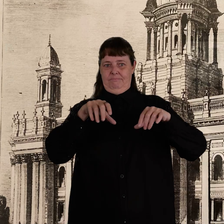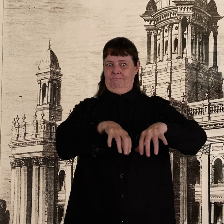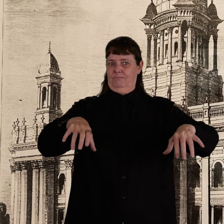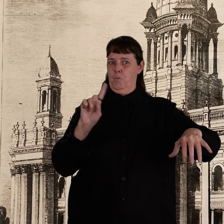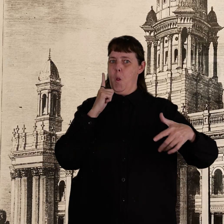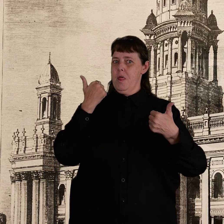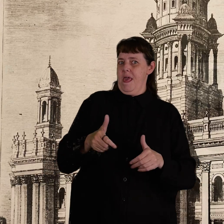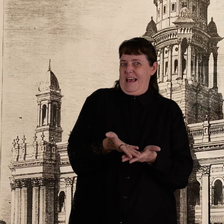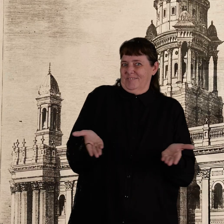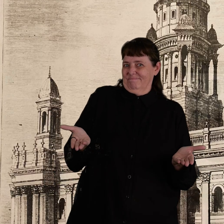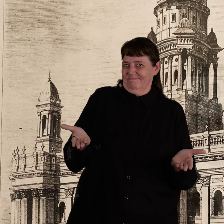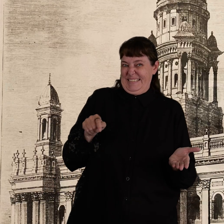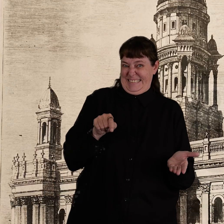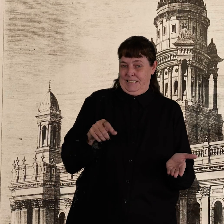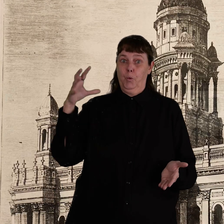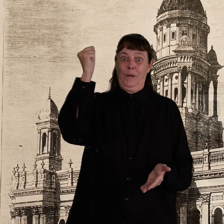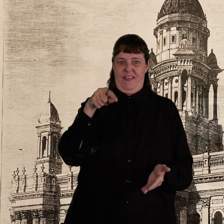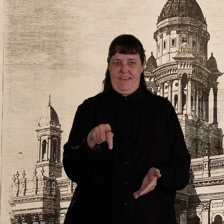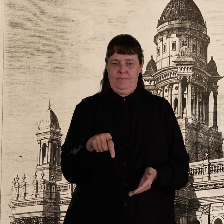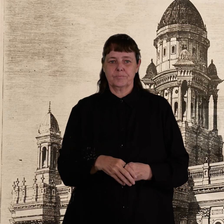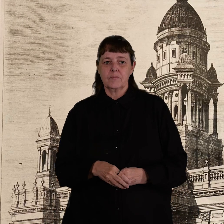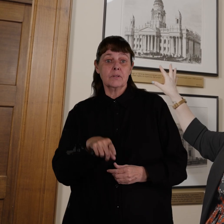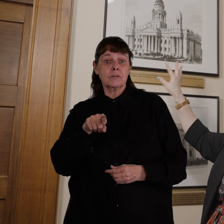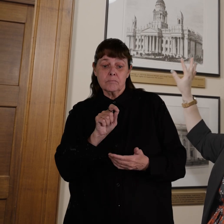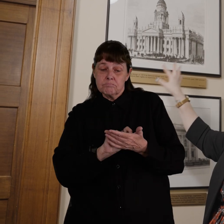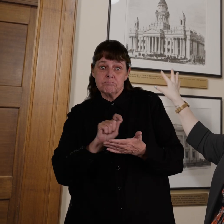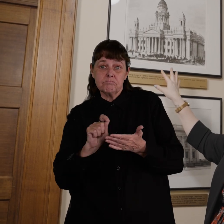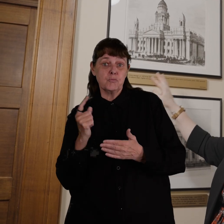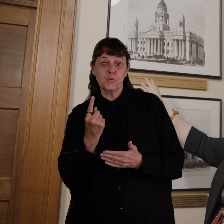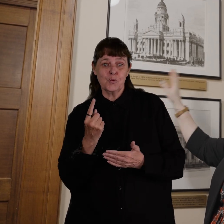design entry. This was the prize winning design for what Parliament House should look like,